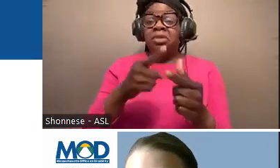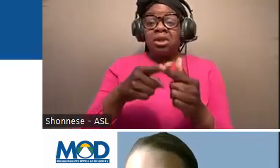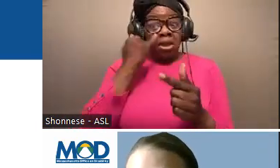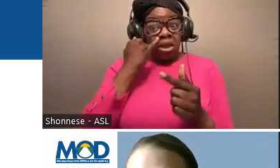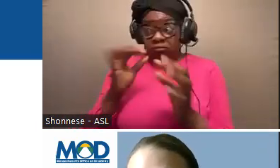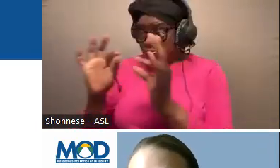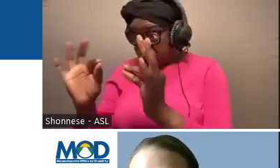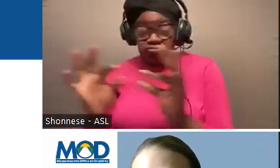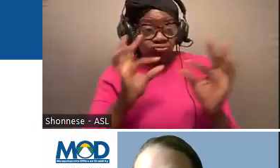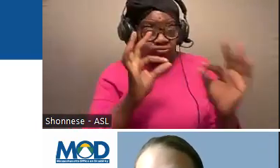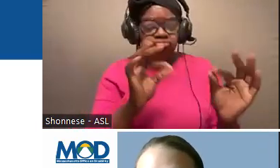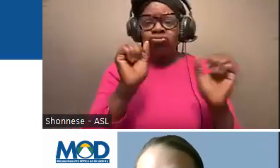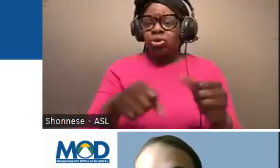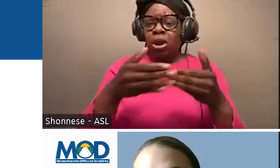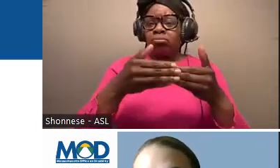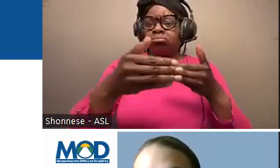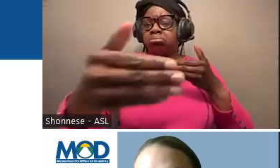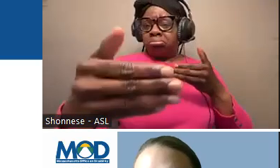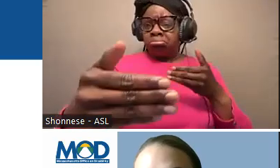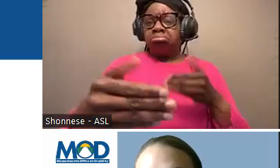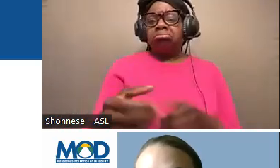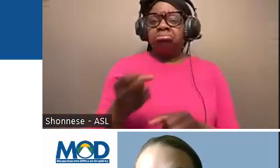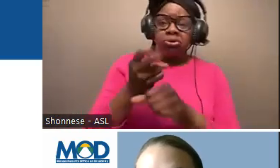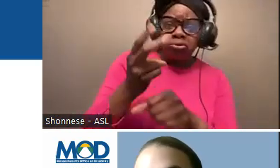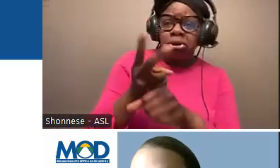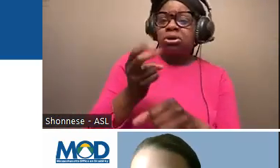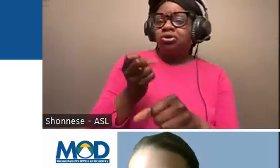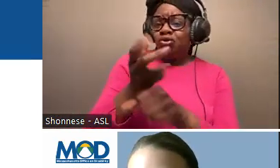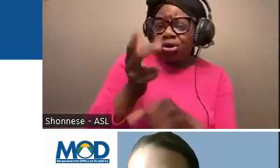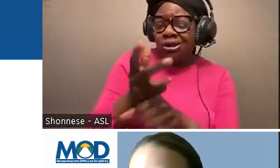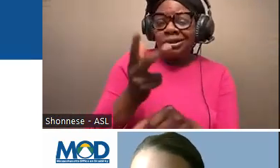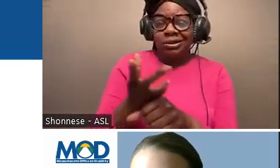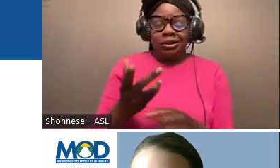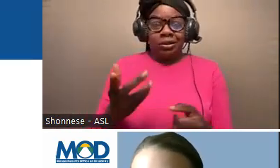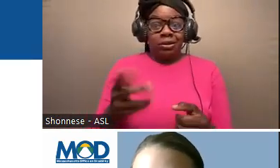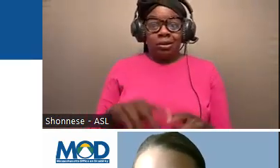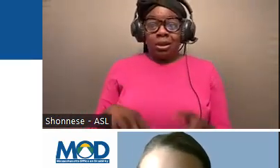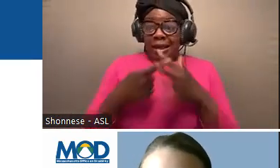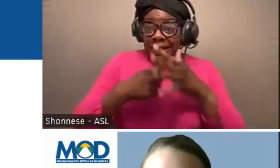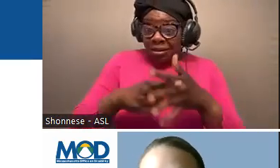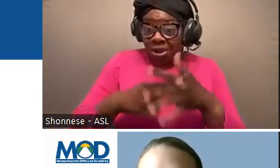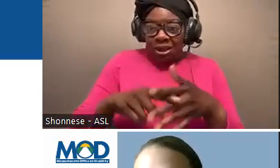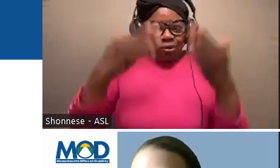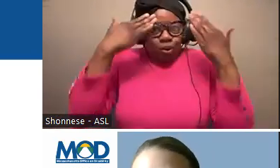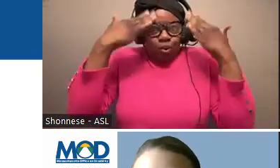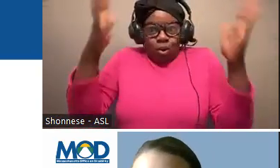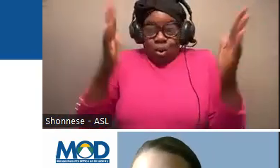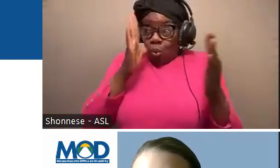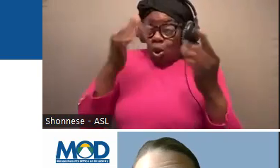are working well. You don't know at first how things are going to work. Maybe start off with